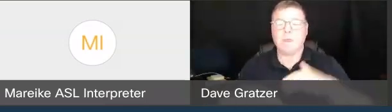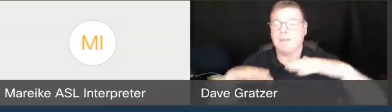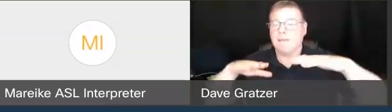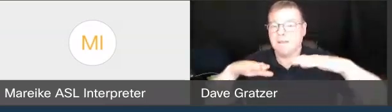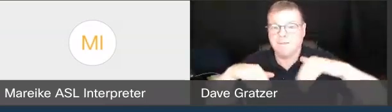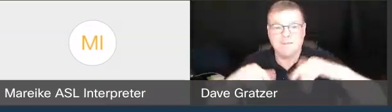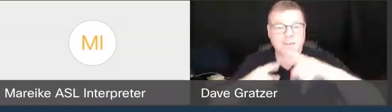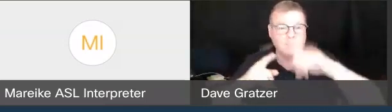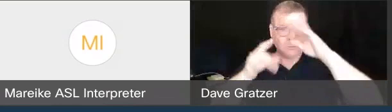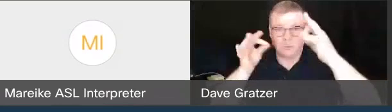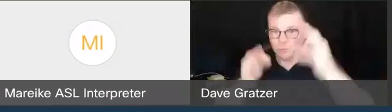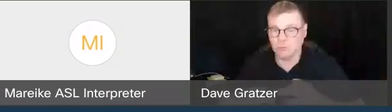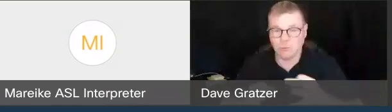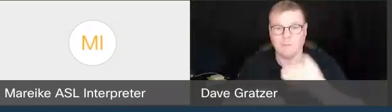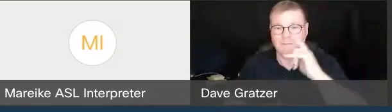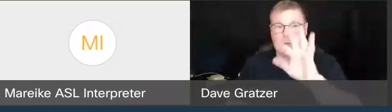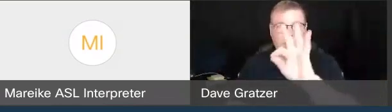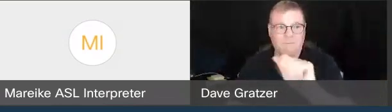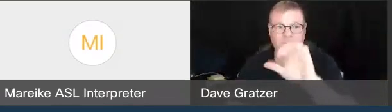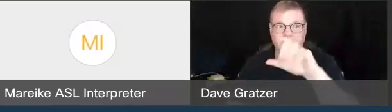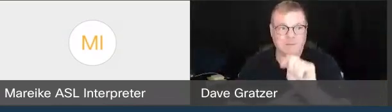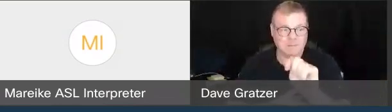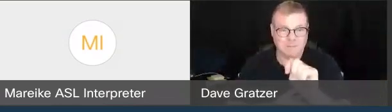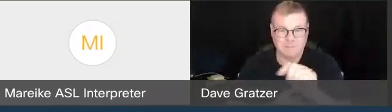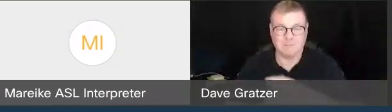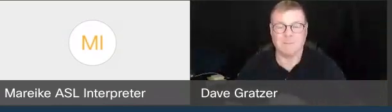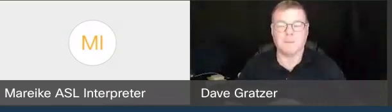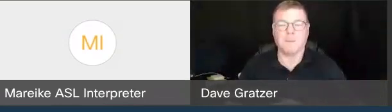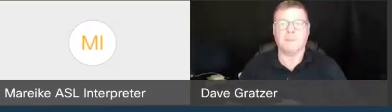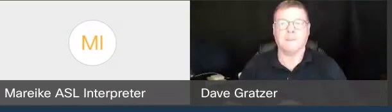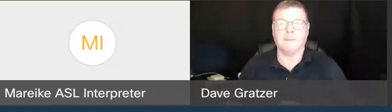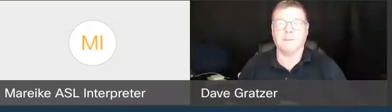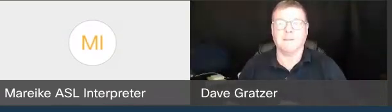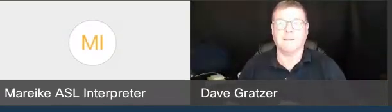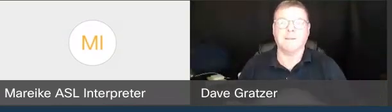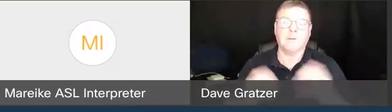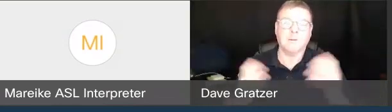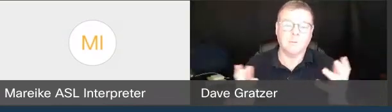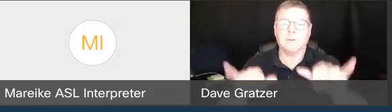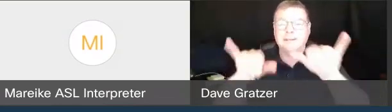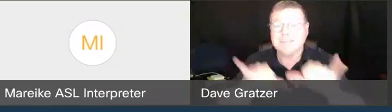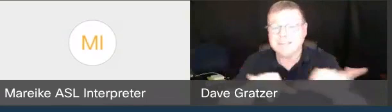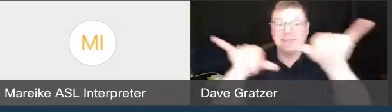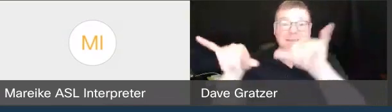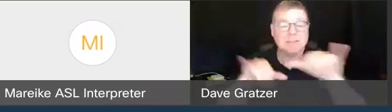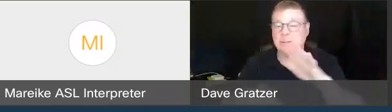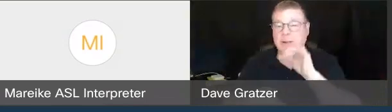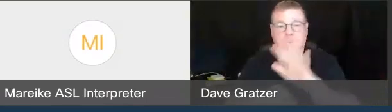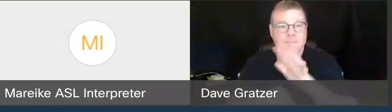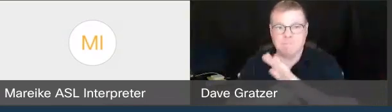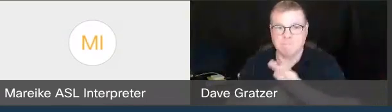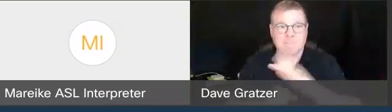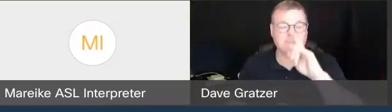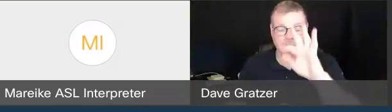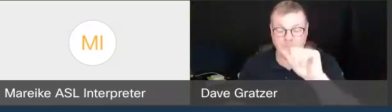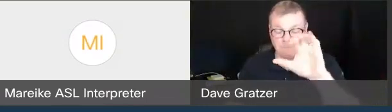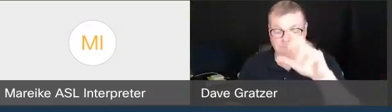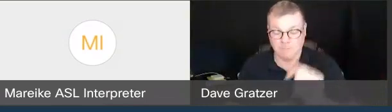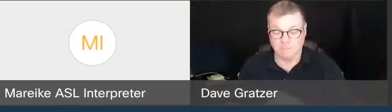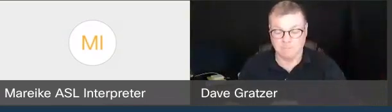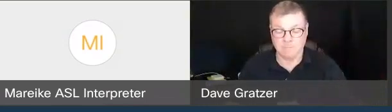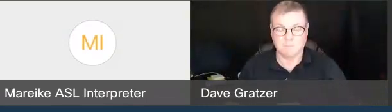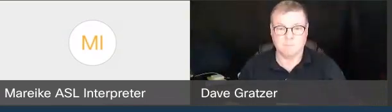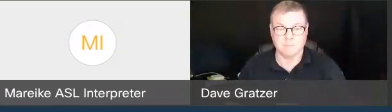those thresholds, for FACT . So lack of, sort of standardization of FACT eligibility. All right,